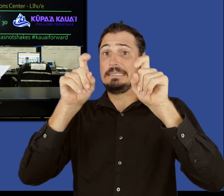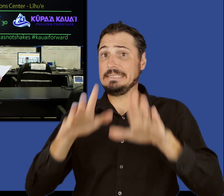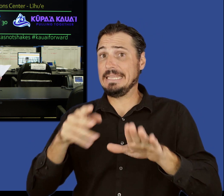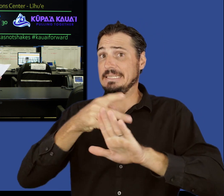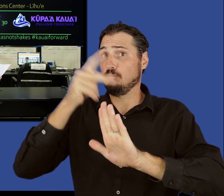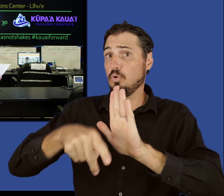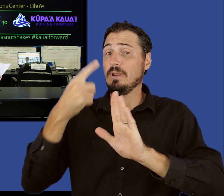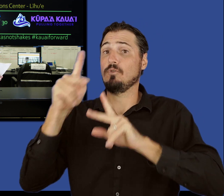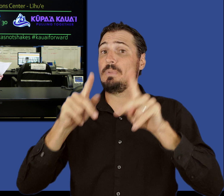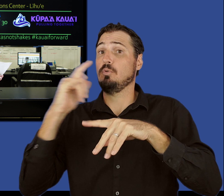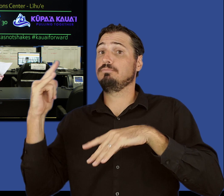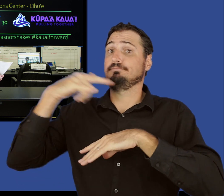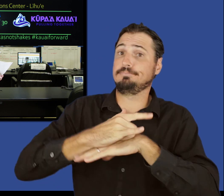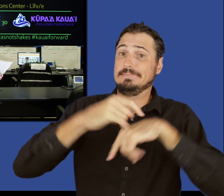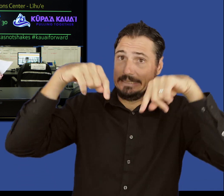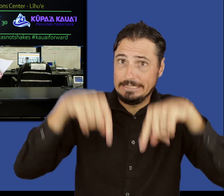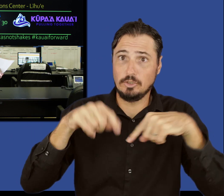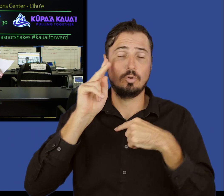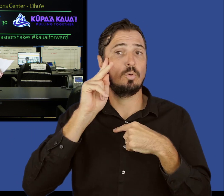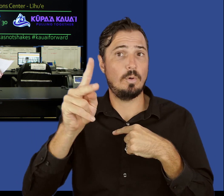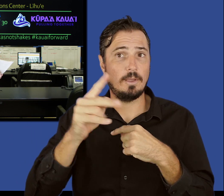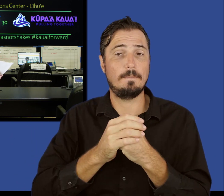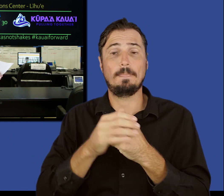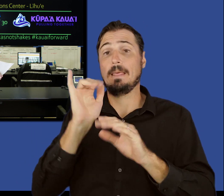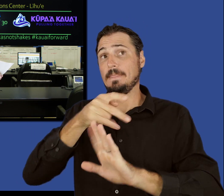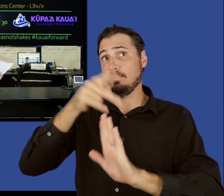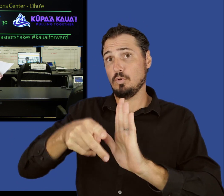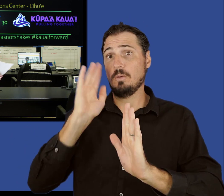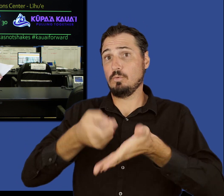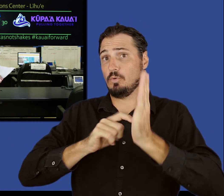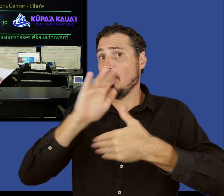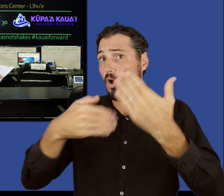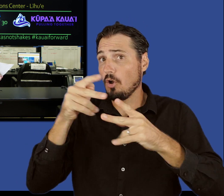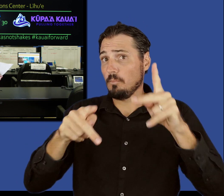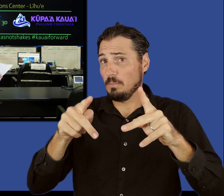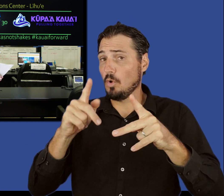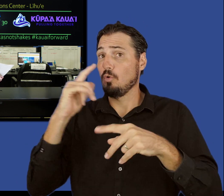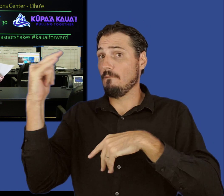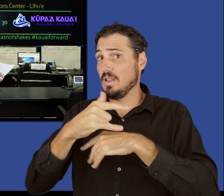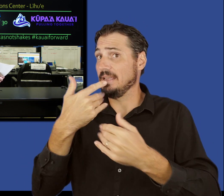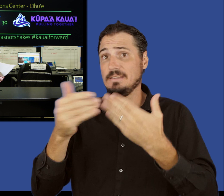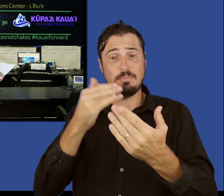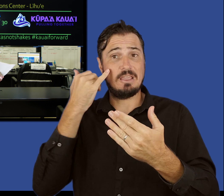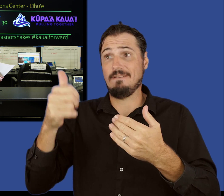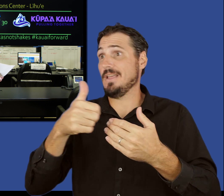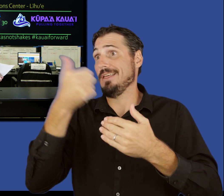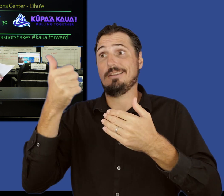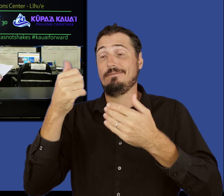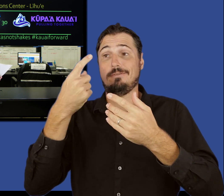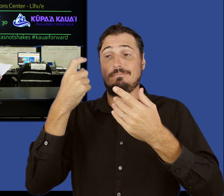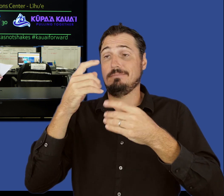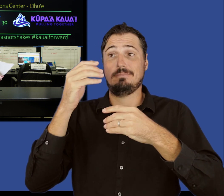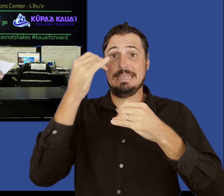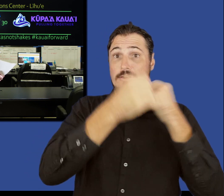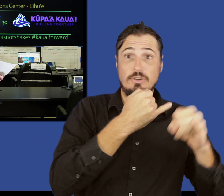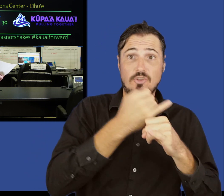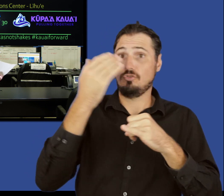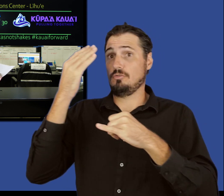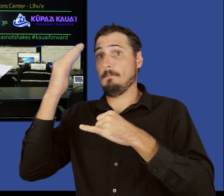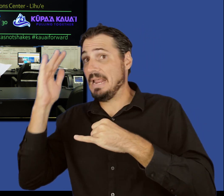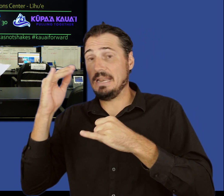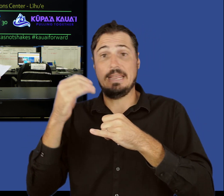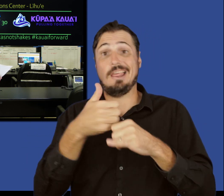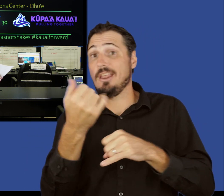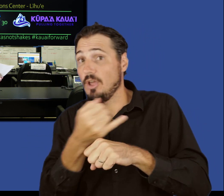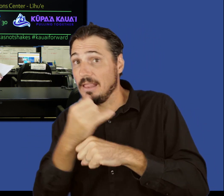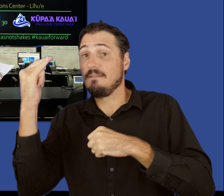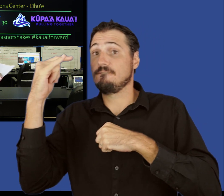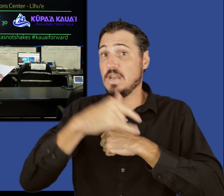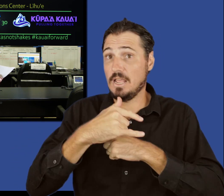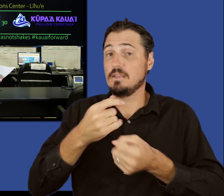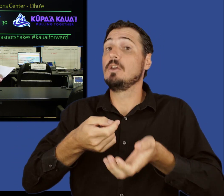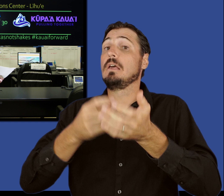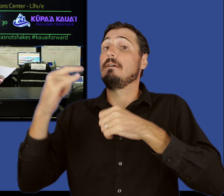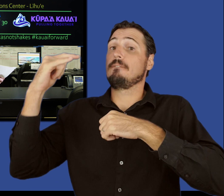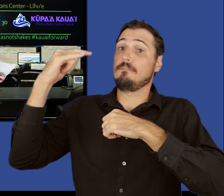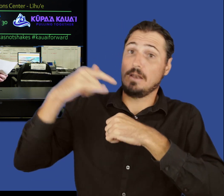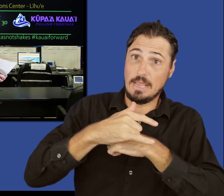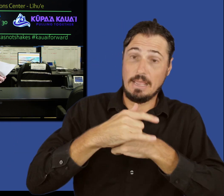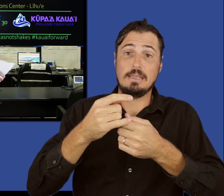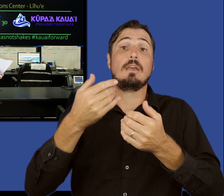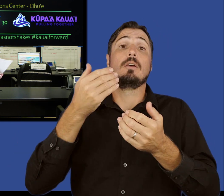This program would require all travelers – transpacific and interisland – who wish to avoid a full 14-day quarantine to take a COVID test no sooner than 72 hours after arrival to Kauai. In other